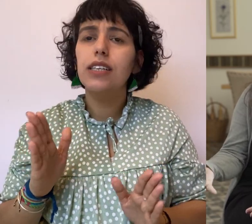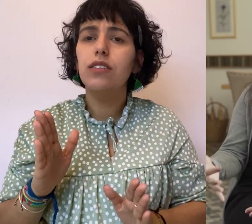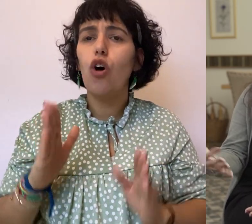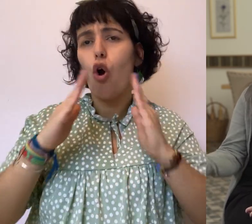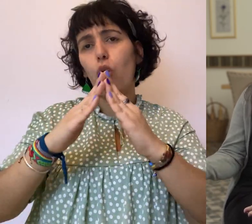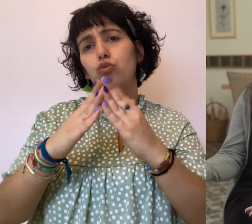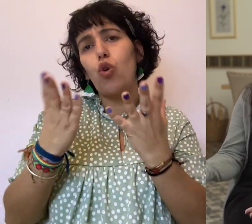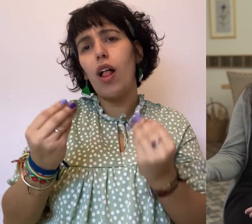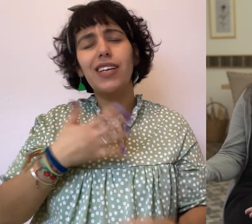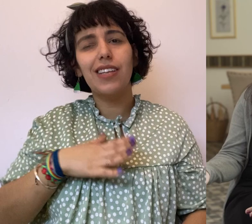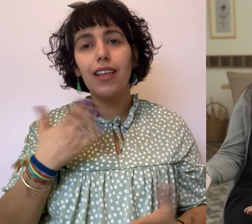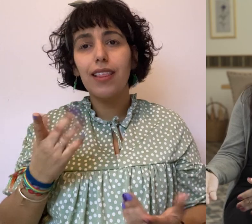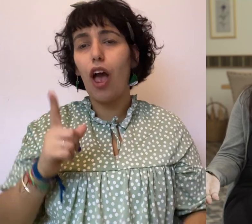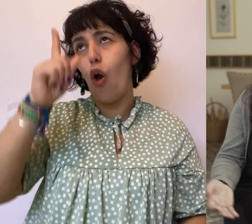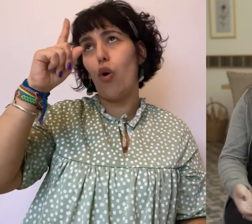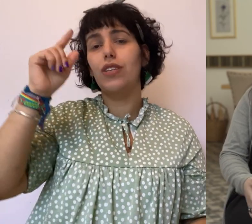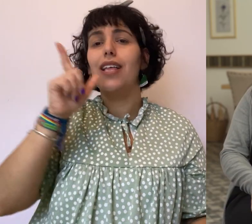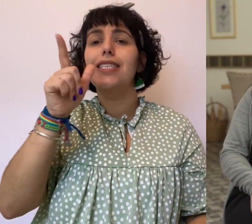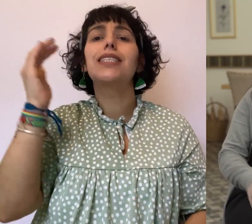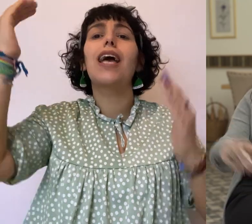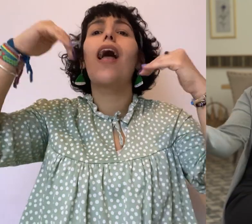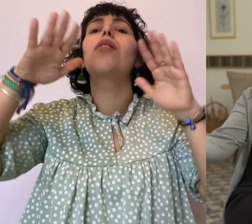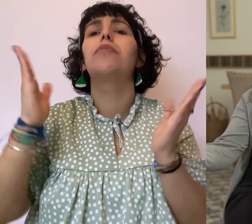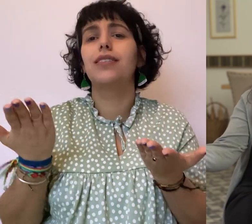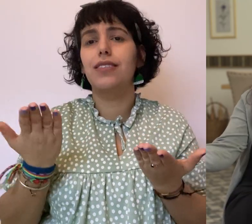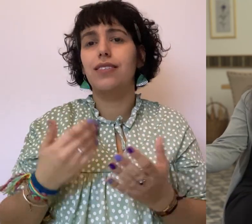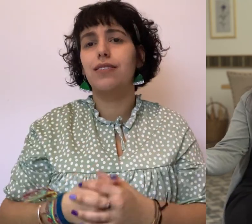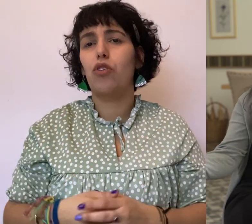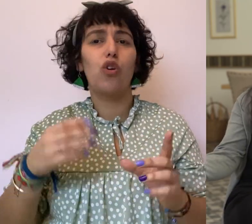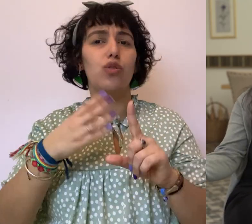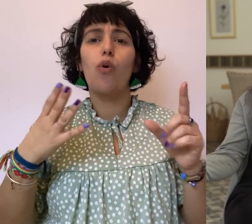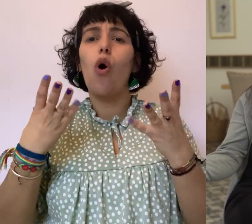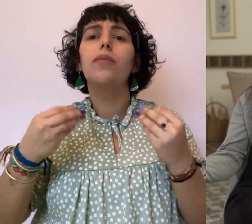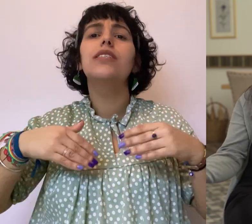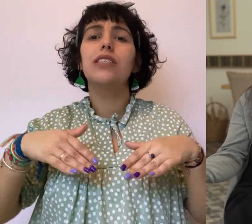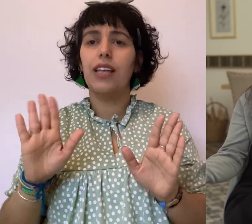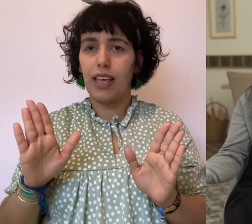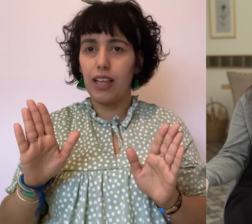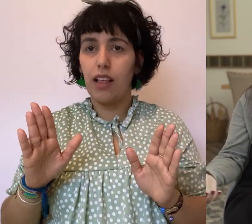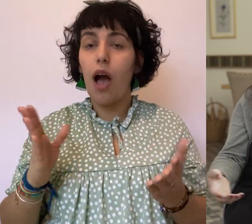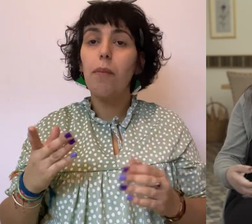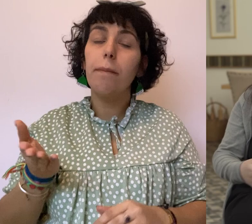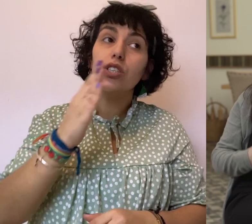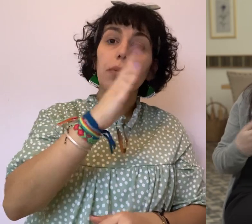Not their Lubunya identiy. But somebody likes to provoke "These Lubunyas are so loudly, let's attack them."